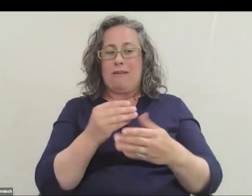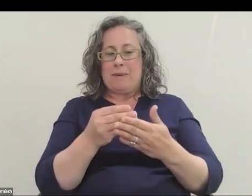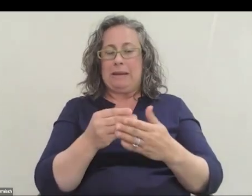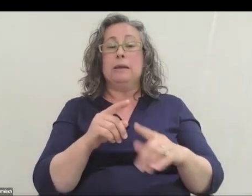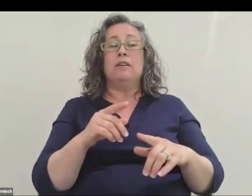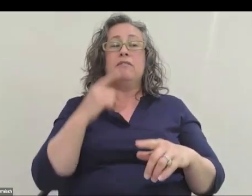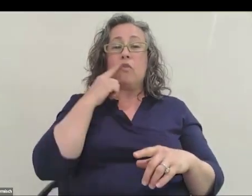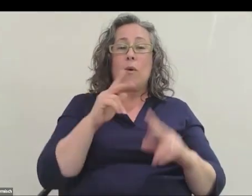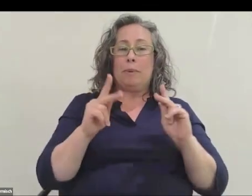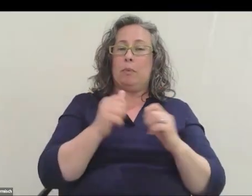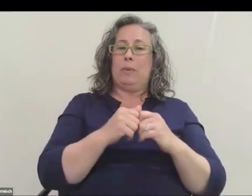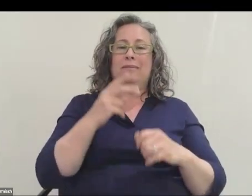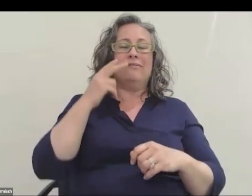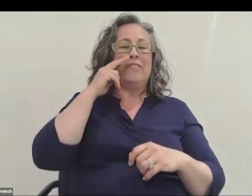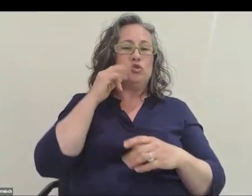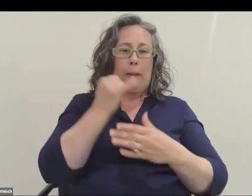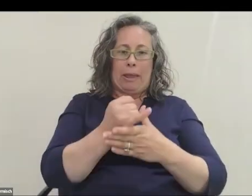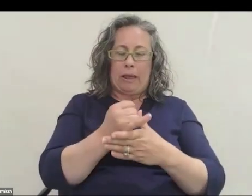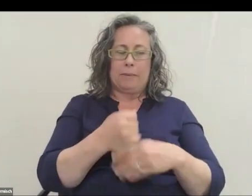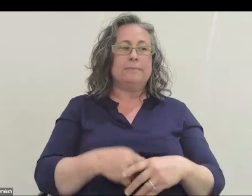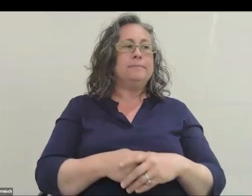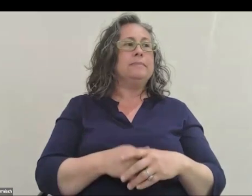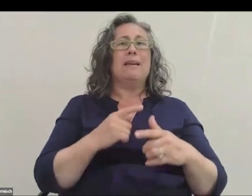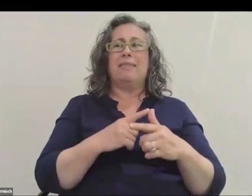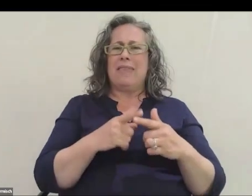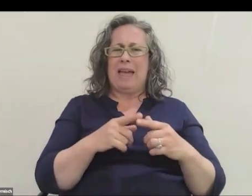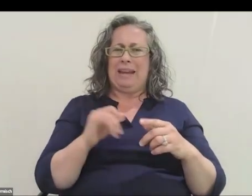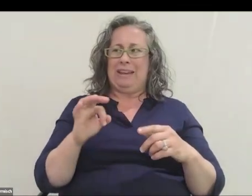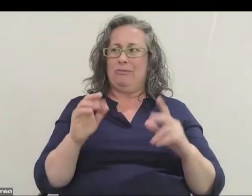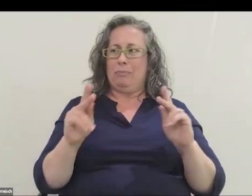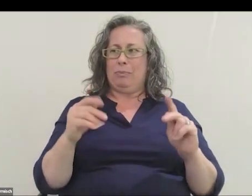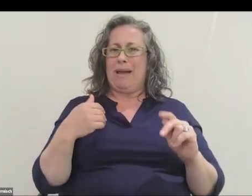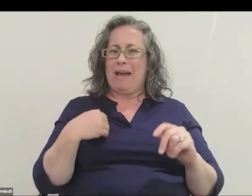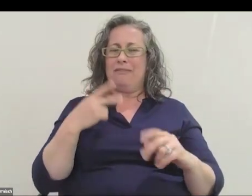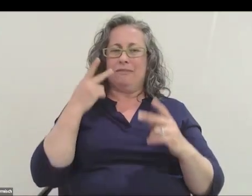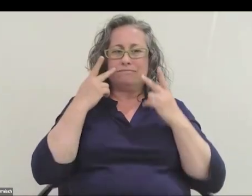for visual impairment, so that people with visual issues